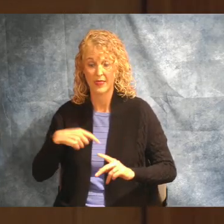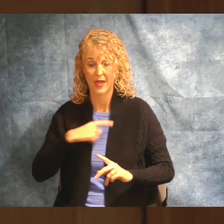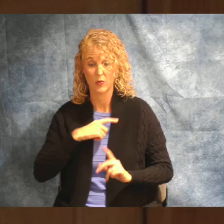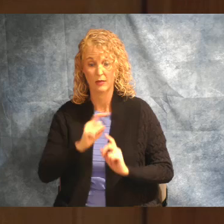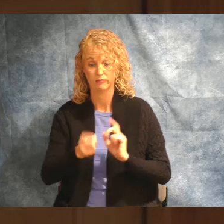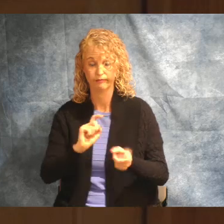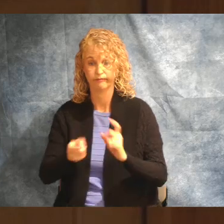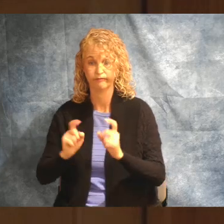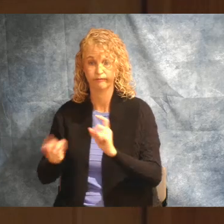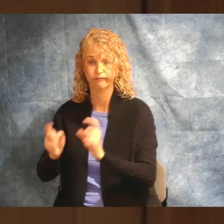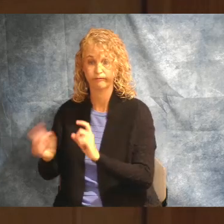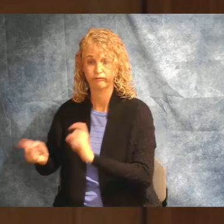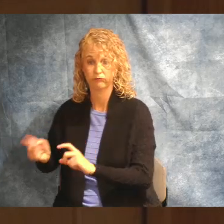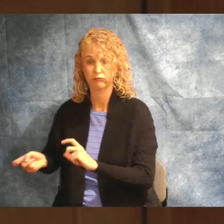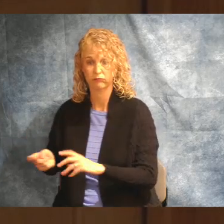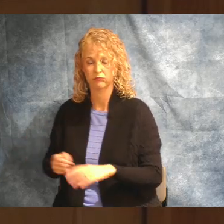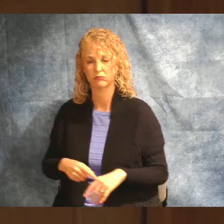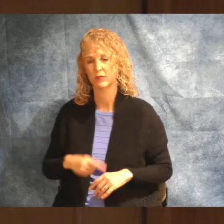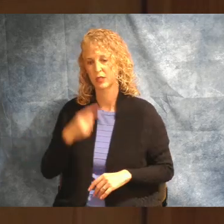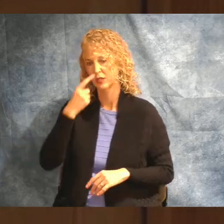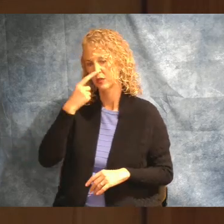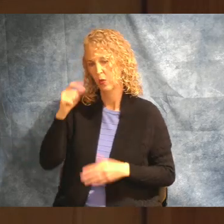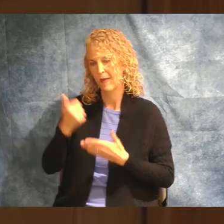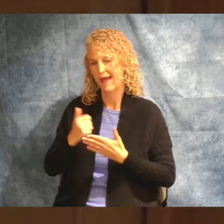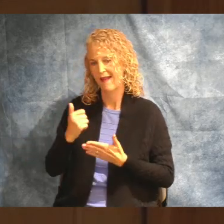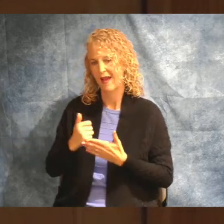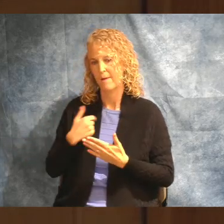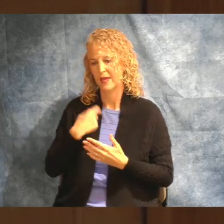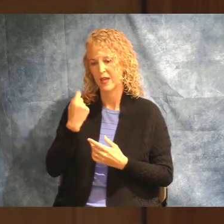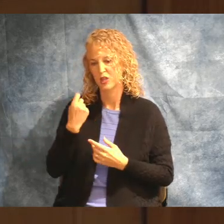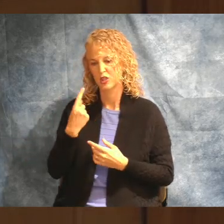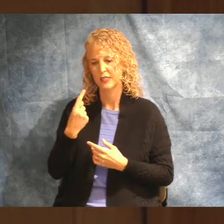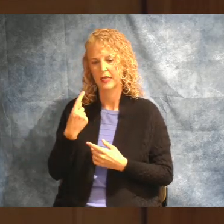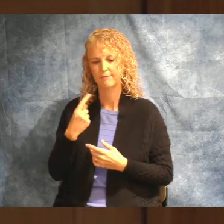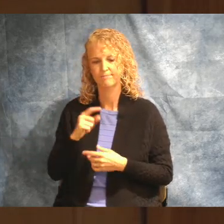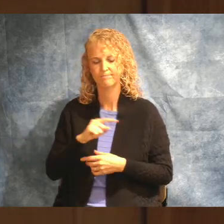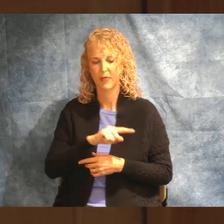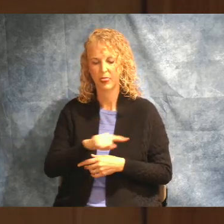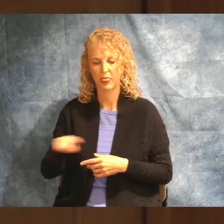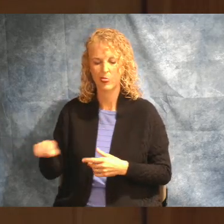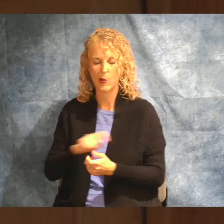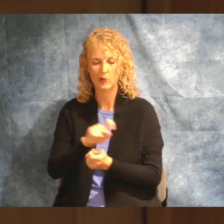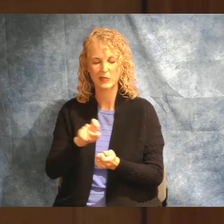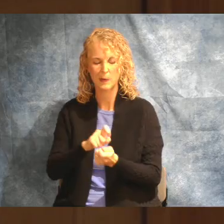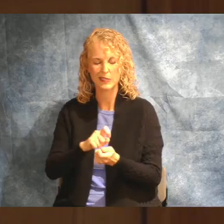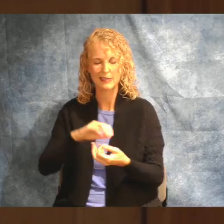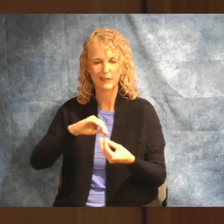businesses can you help us understand the stories behind these numbers like what are the small